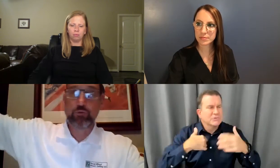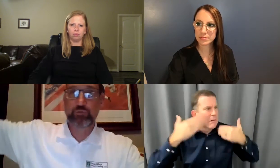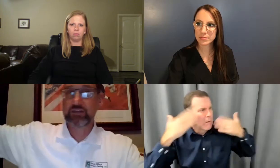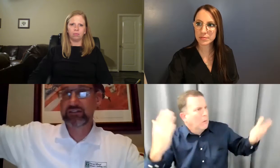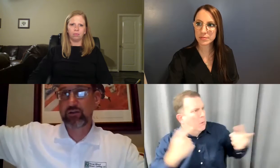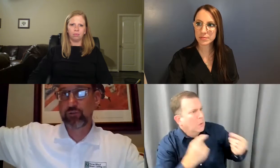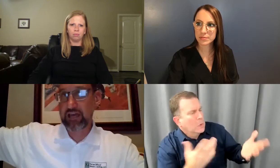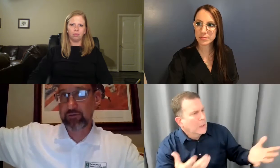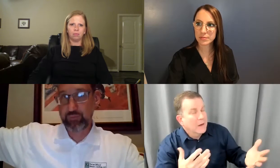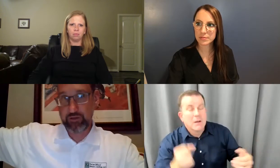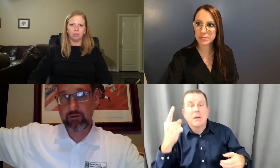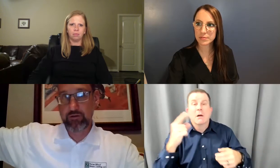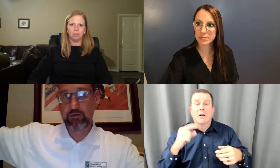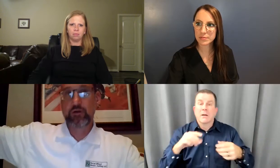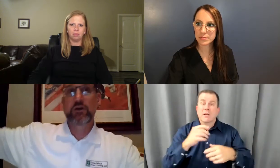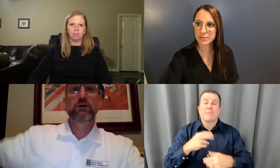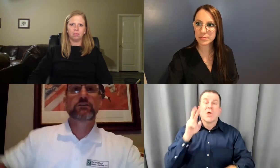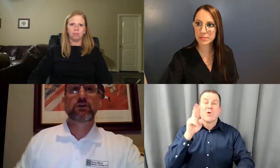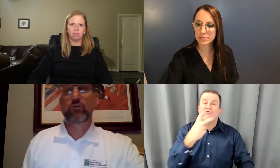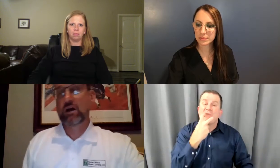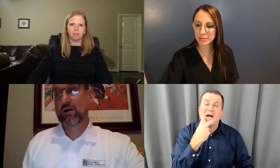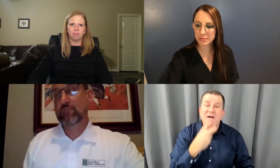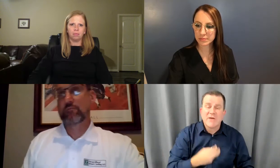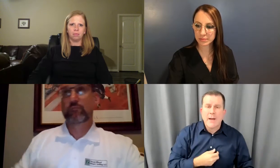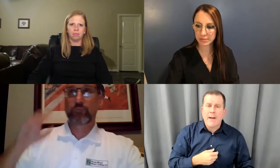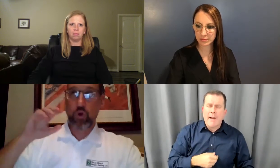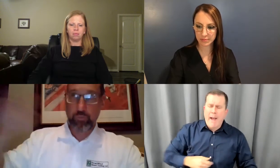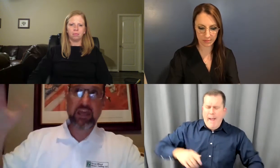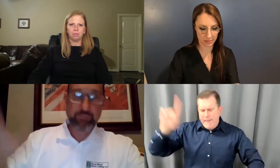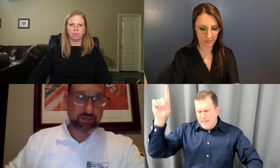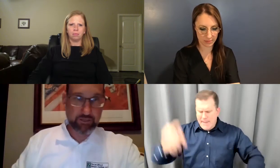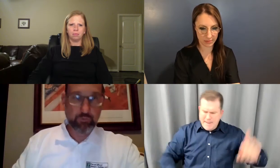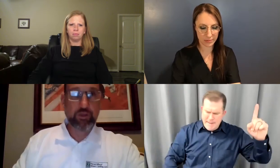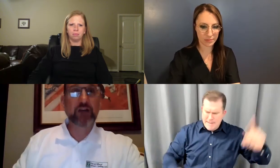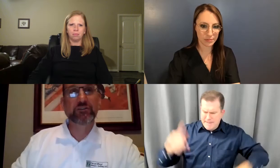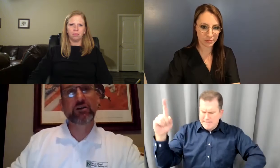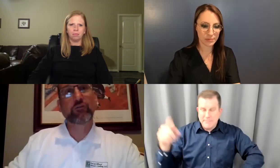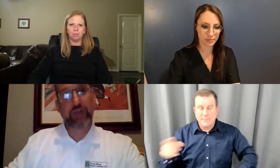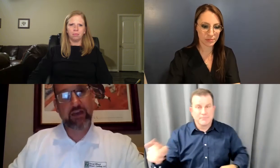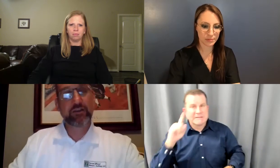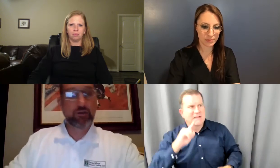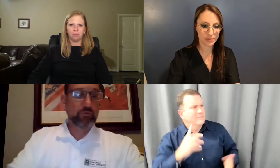what was being said over the loudspeaker. So open captioning is what we got to solve that.